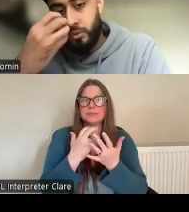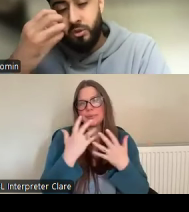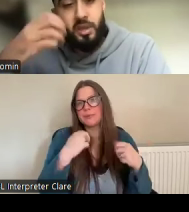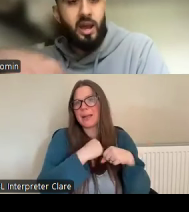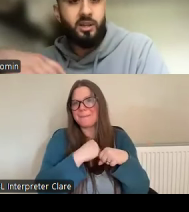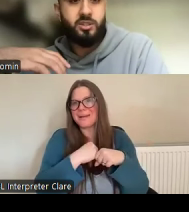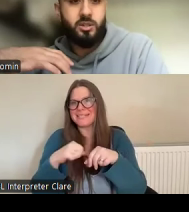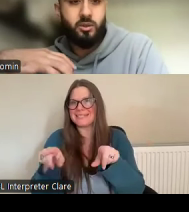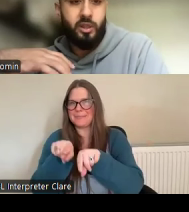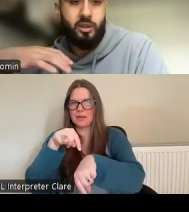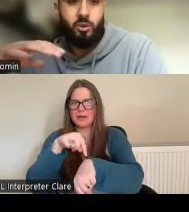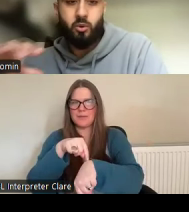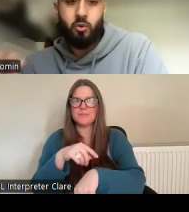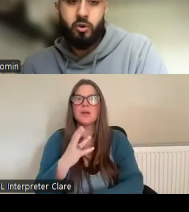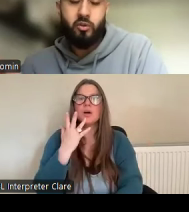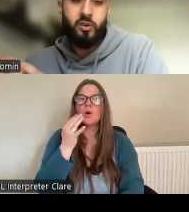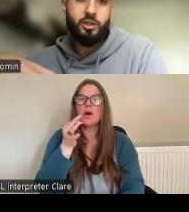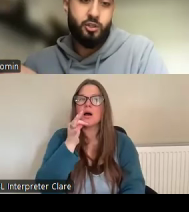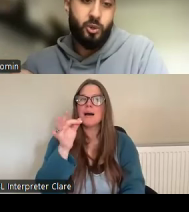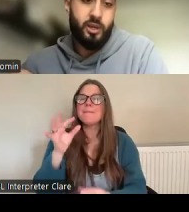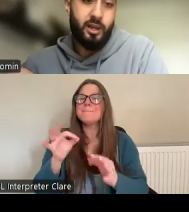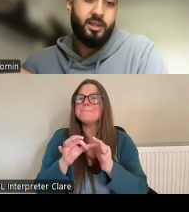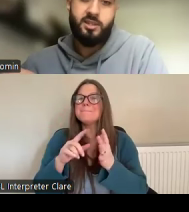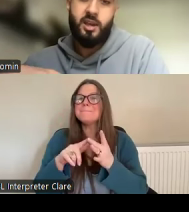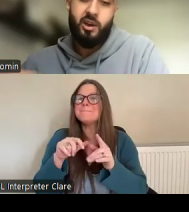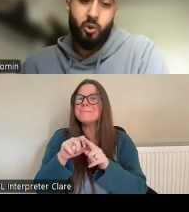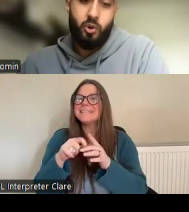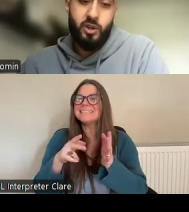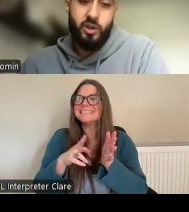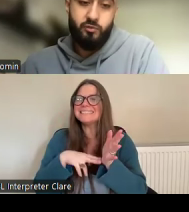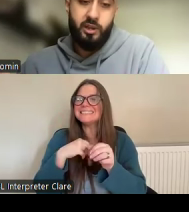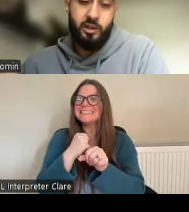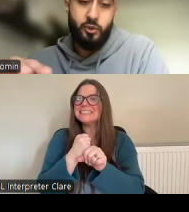you'll be asked whether you want to go for conversions or clicks or conversion value.